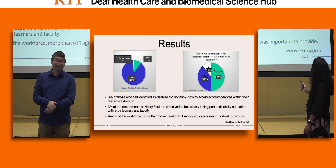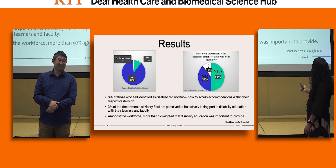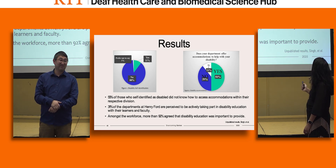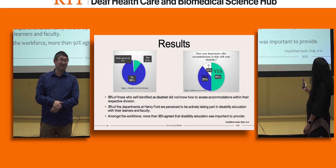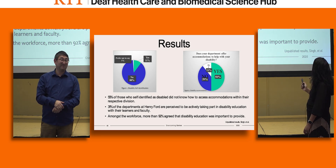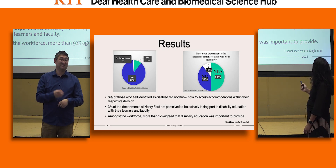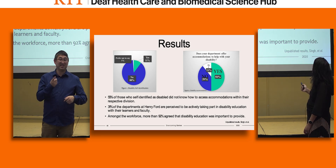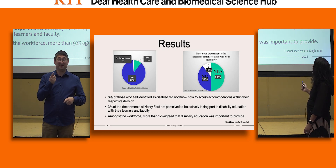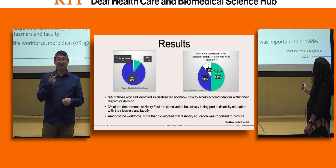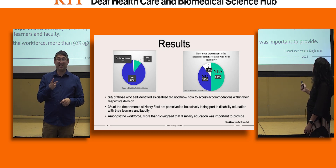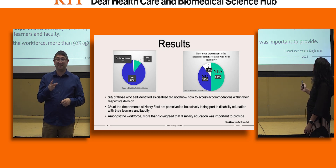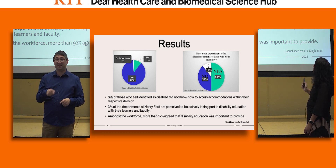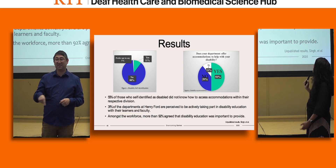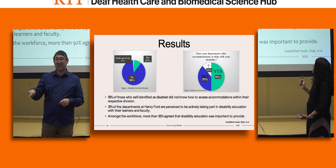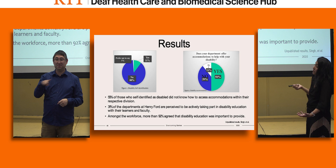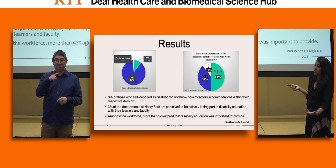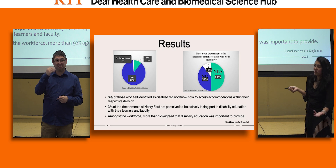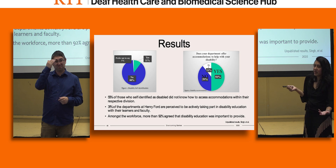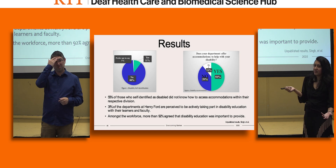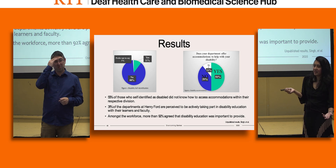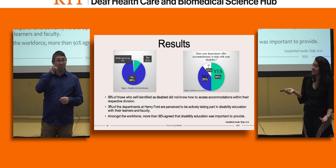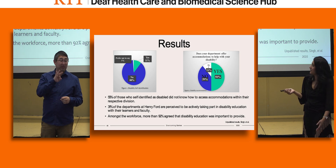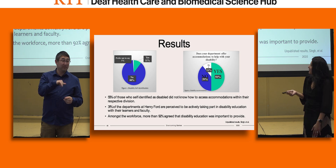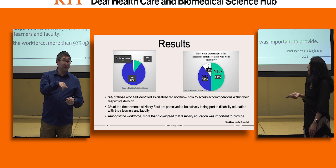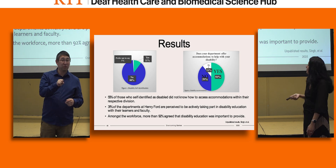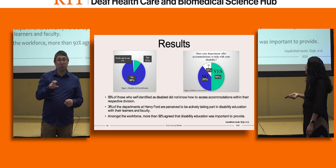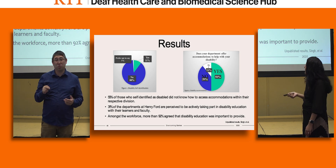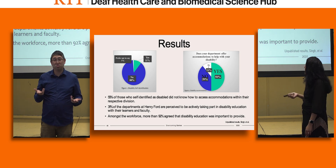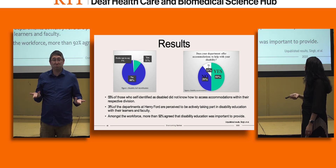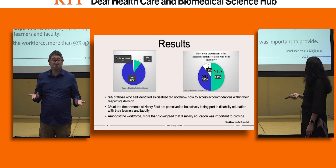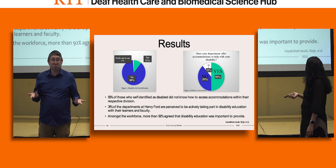Really, only half of them knew whether they did or not.